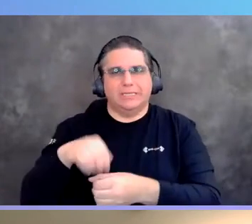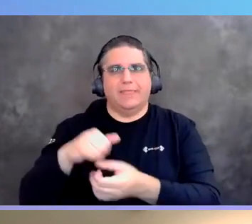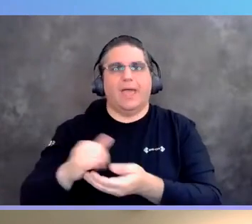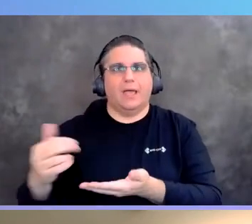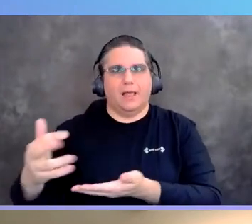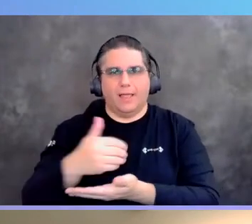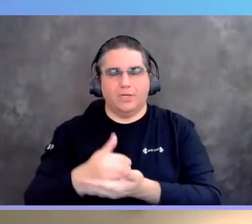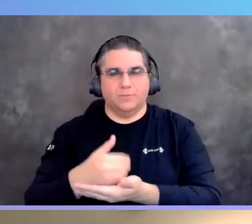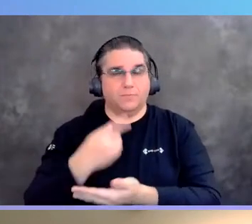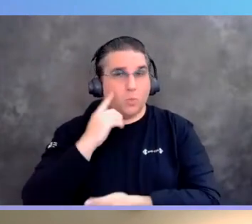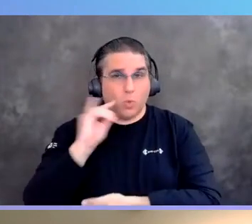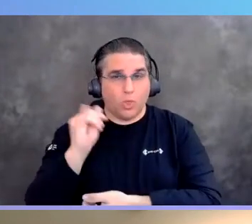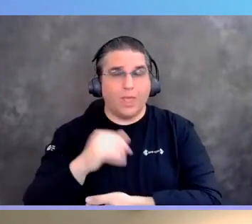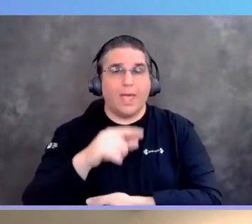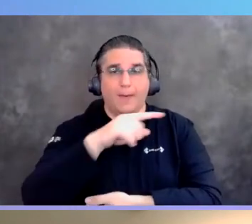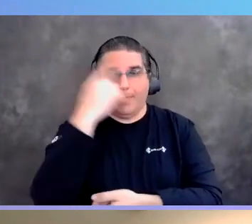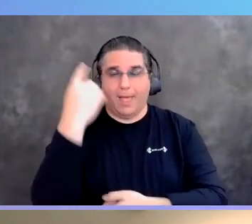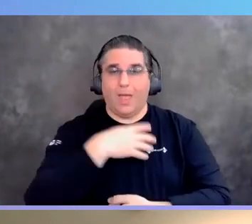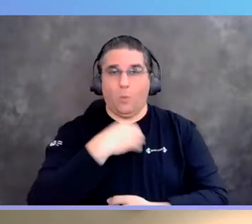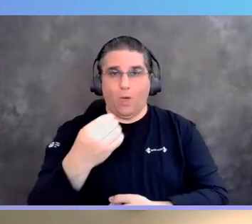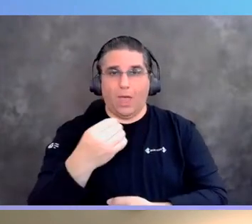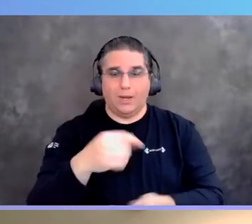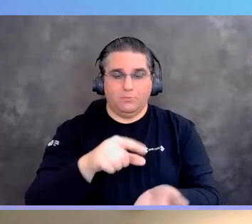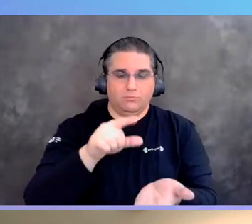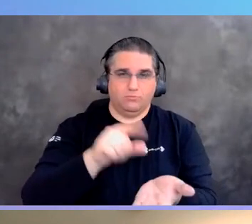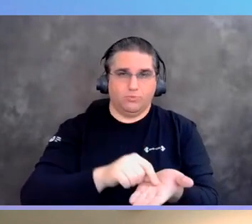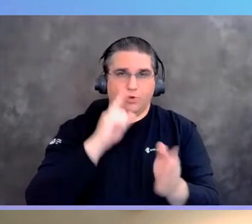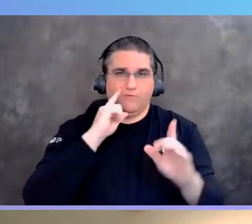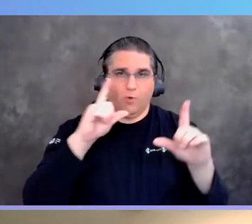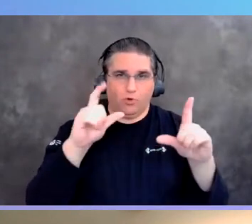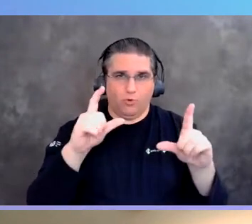and white print photo graph of an older Helen Keller and a